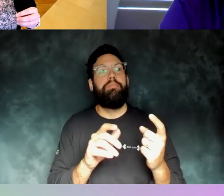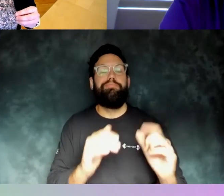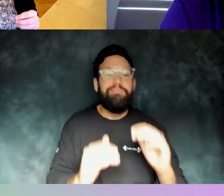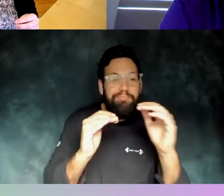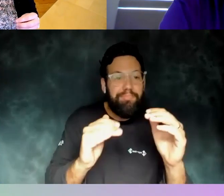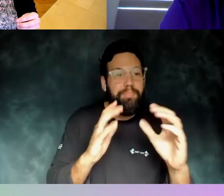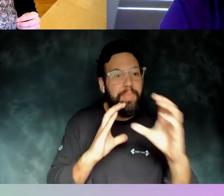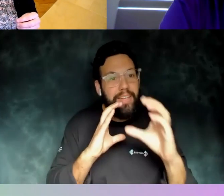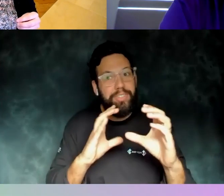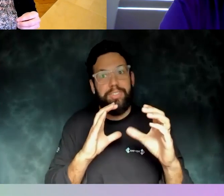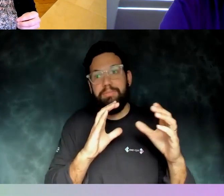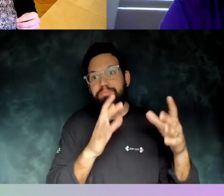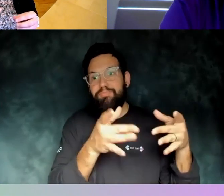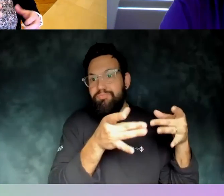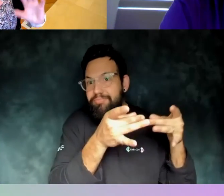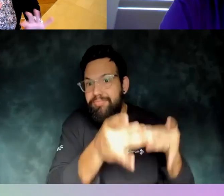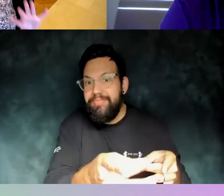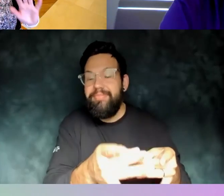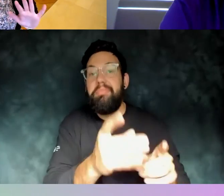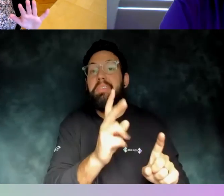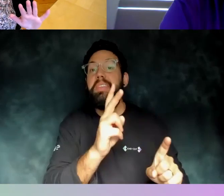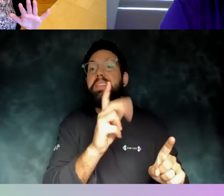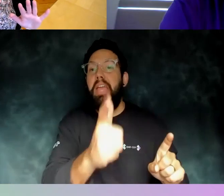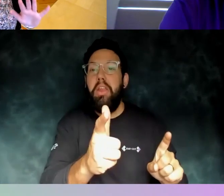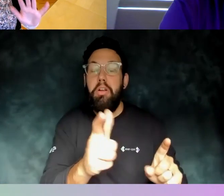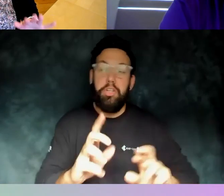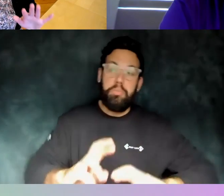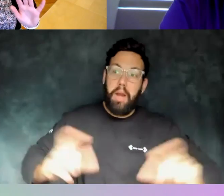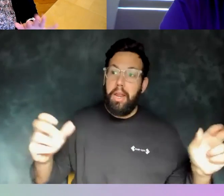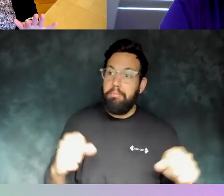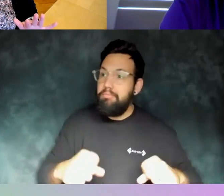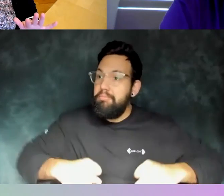of the digital space space and those who needs and to the side as a team these are the things from